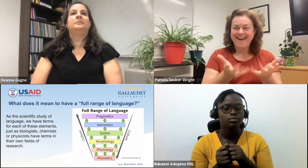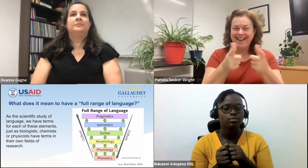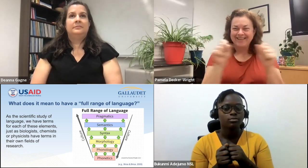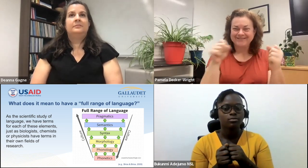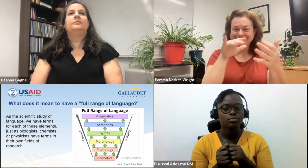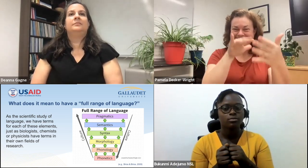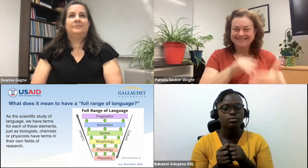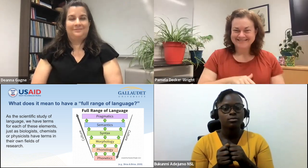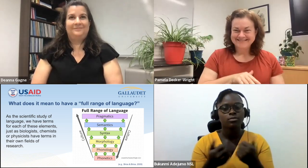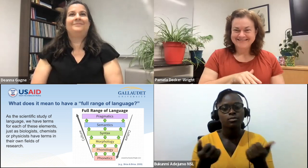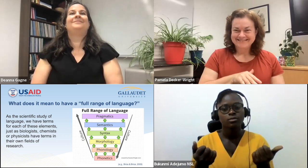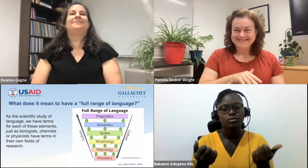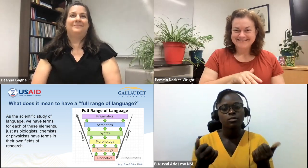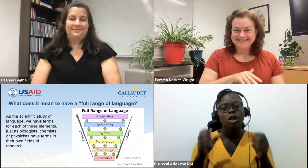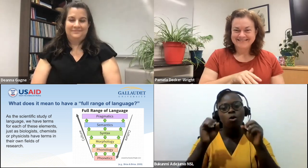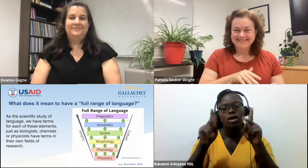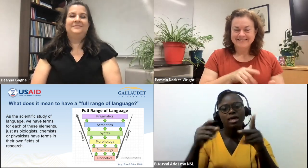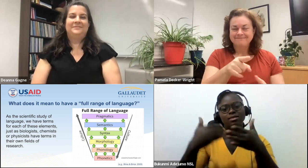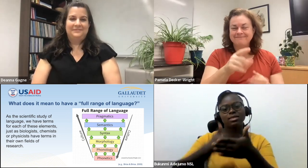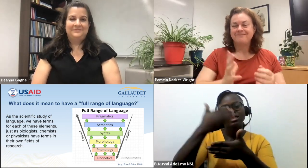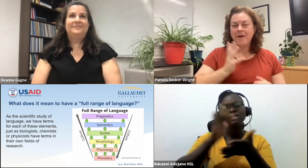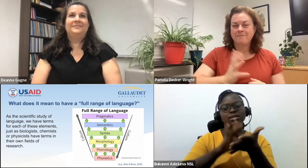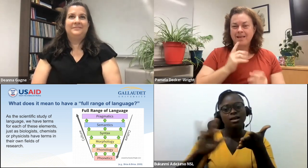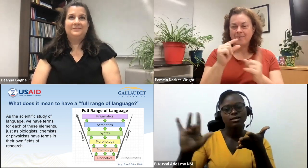Now we're shifting to linguistics. The study of all of this